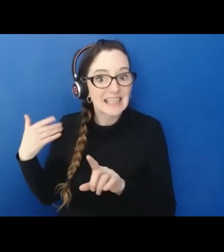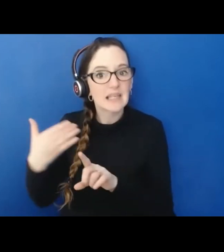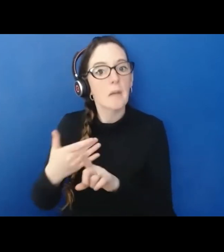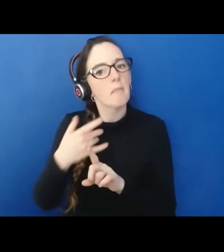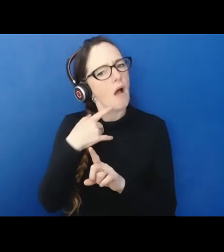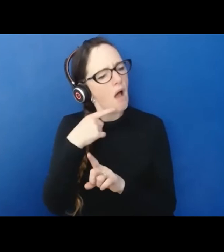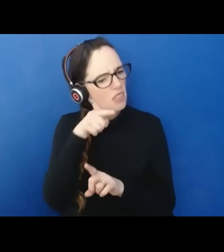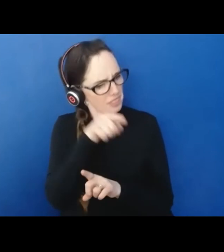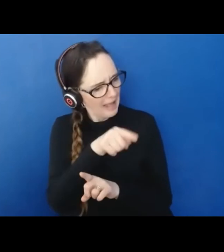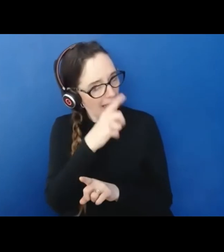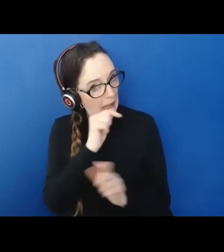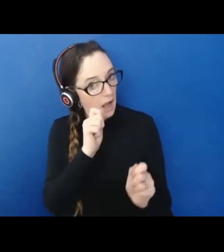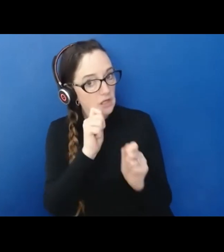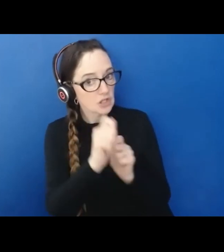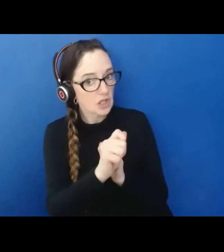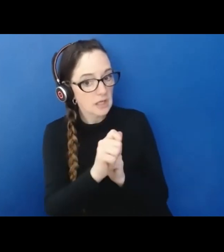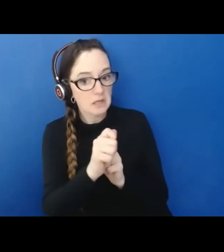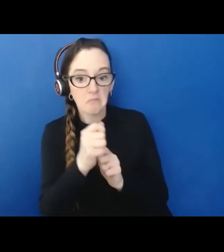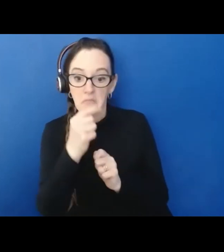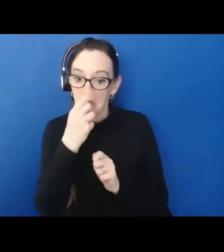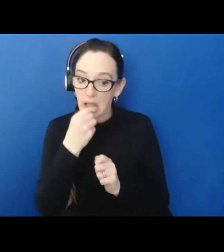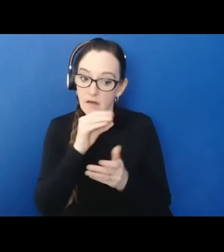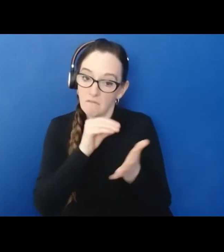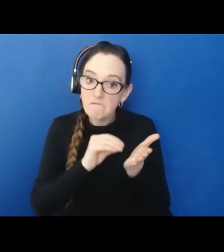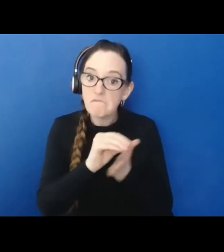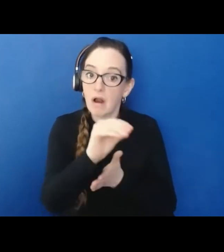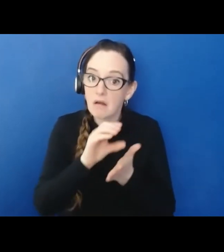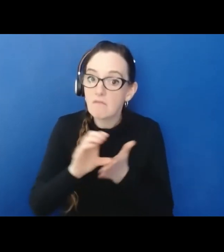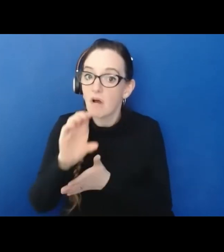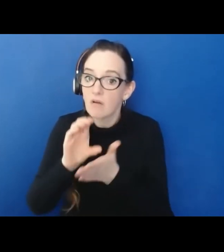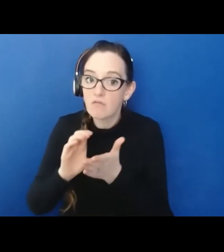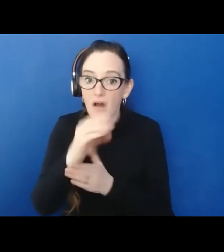Let's provide funding to the artist to produce projects that are not going to be part of